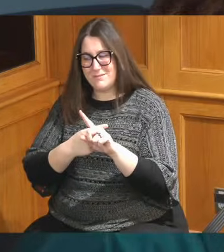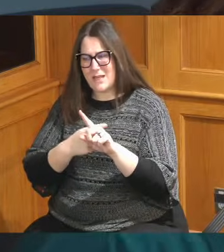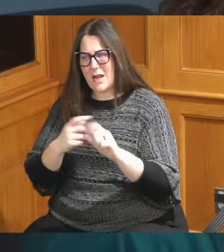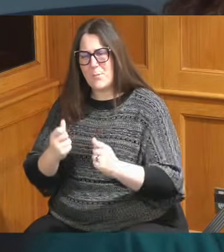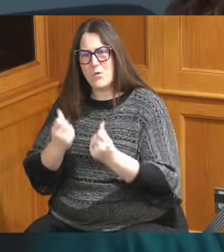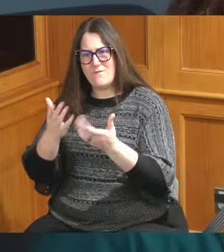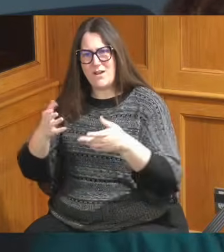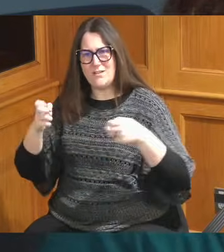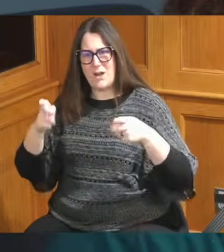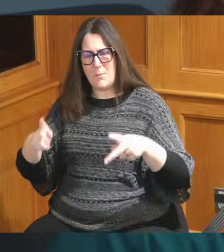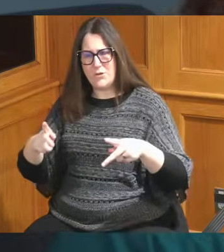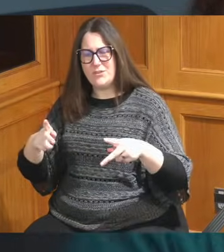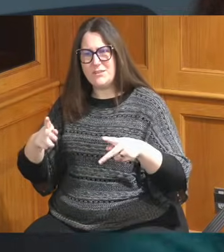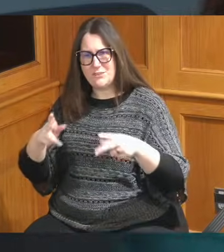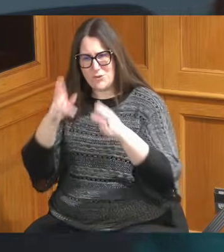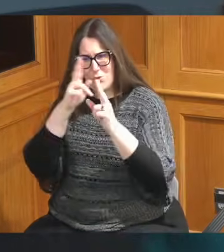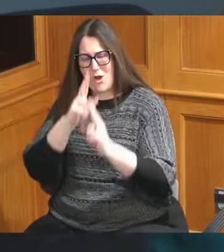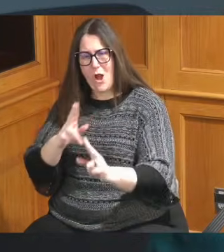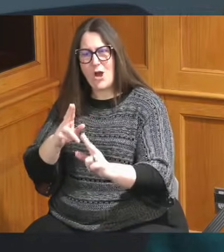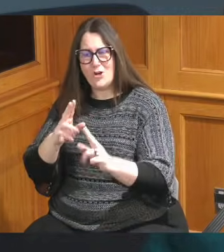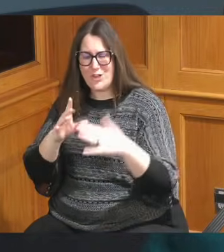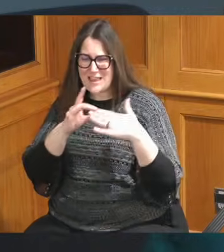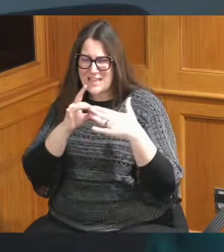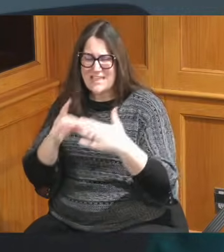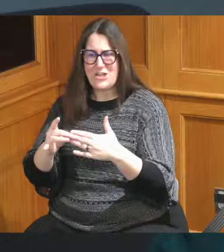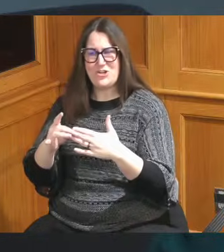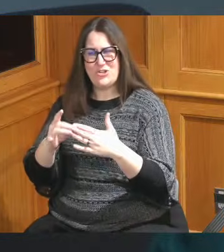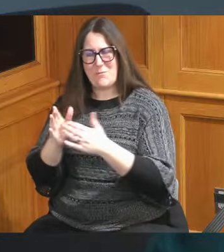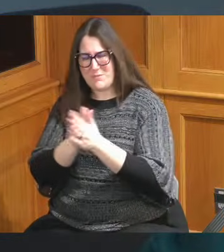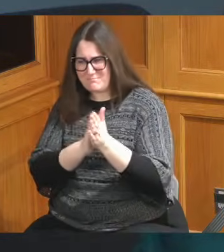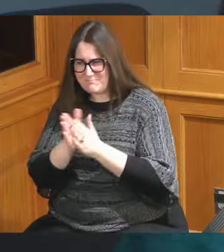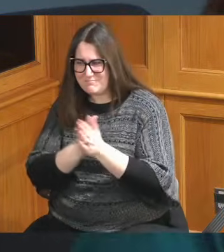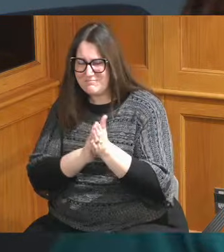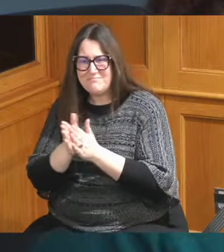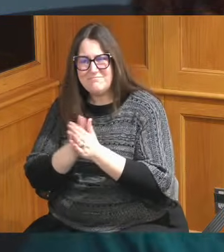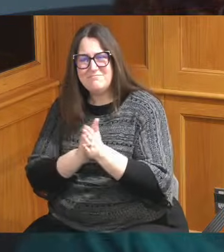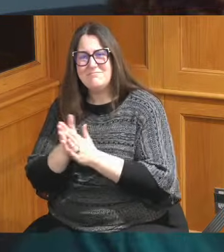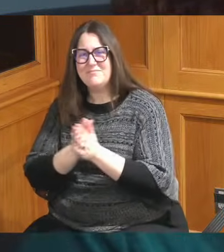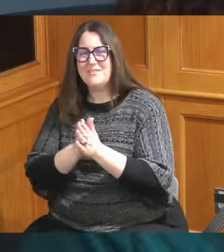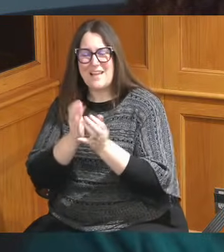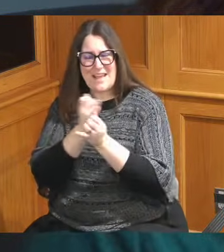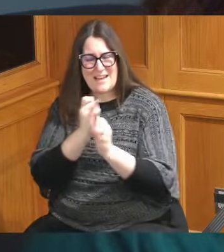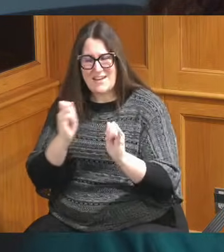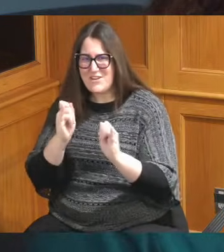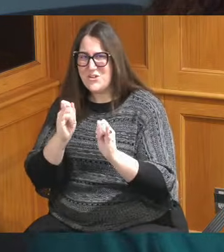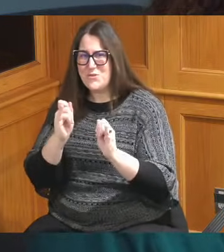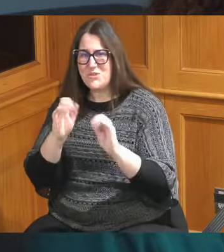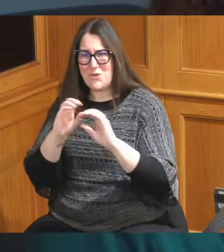to honor the legacy, leadership, and resilience of African-American individuals and organizations